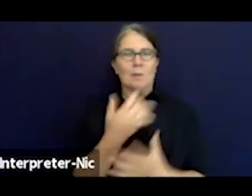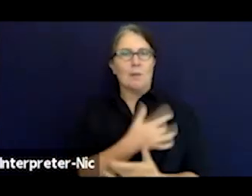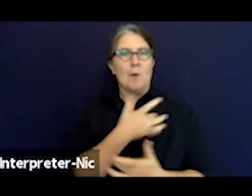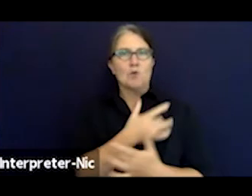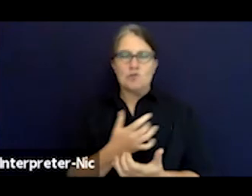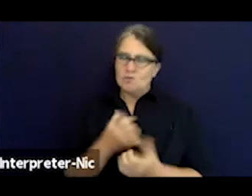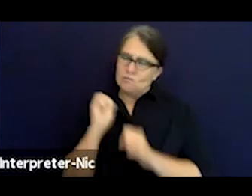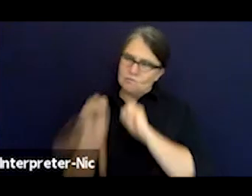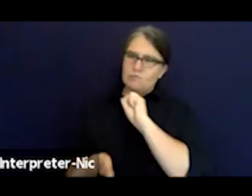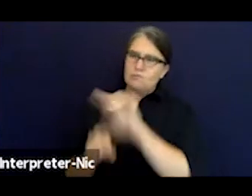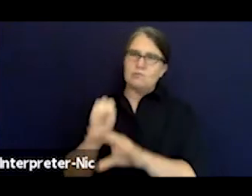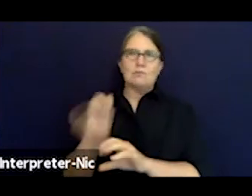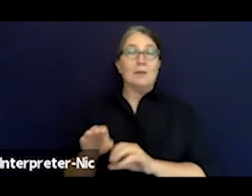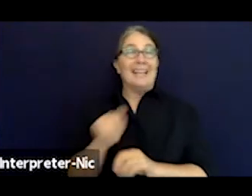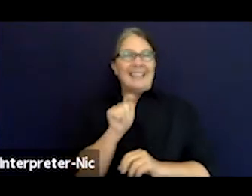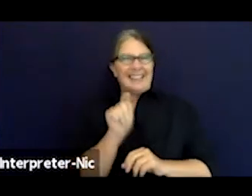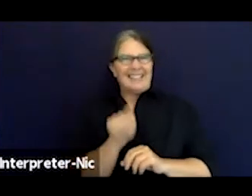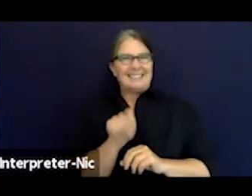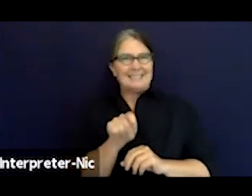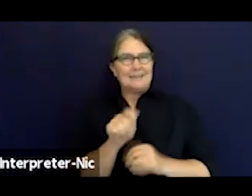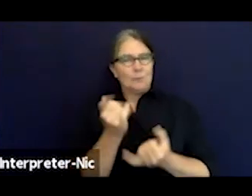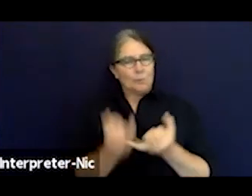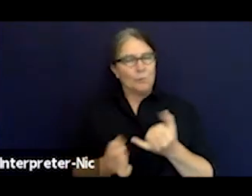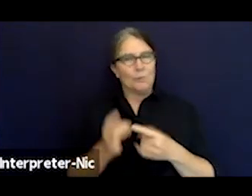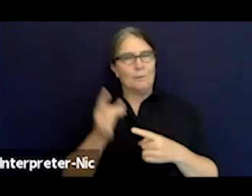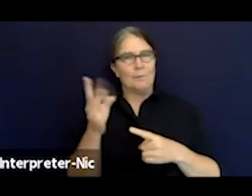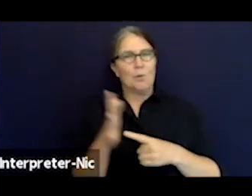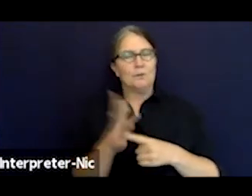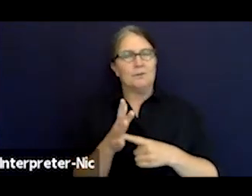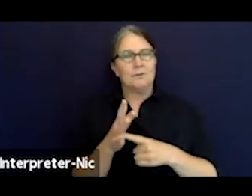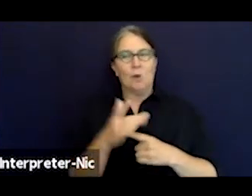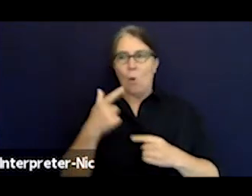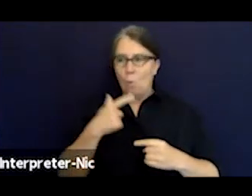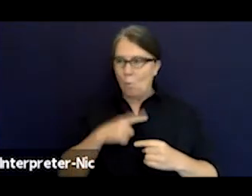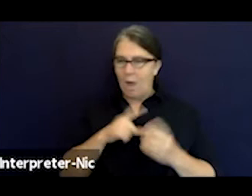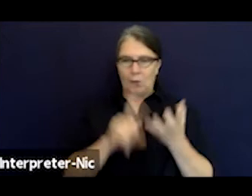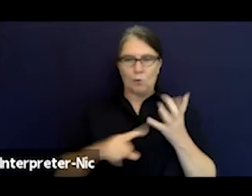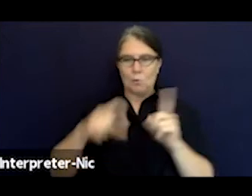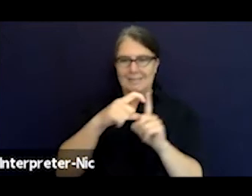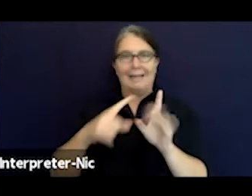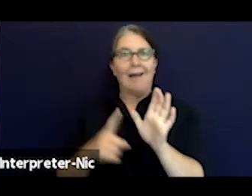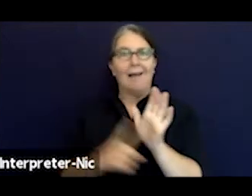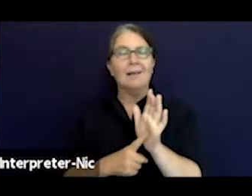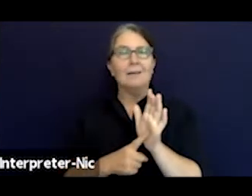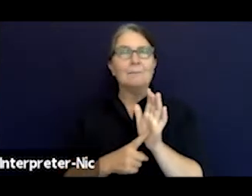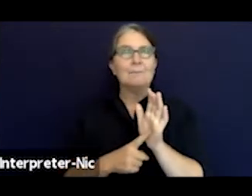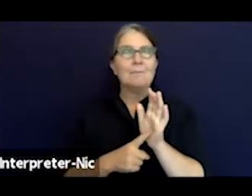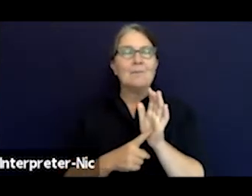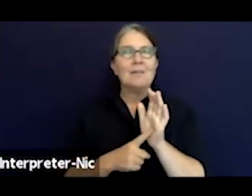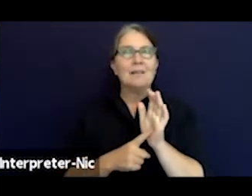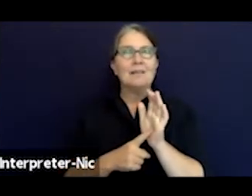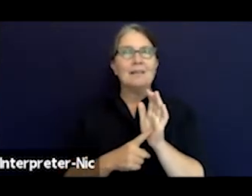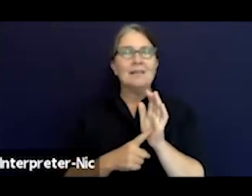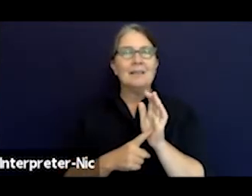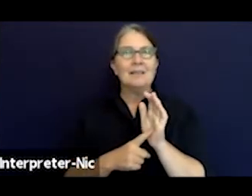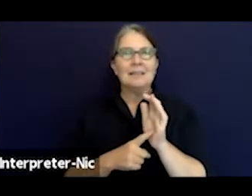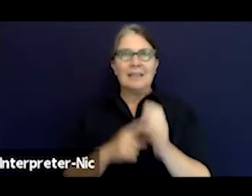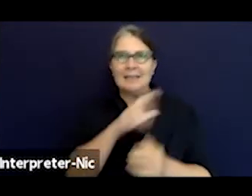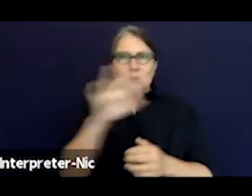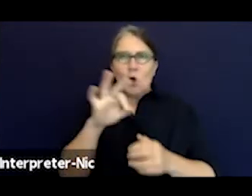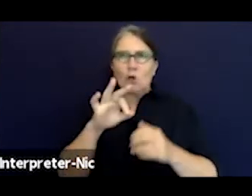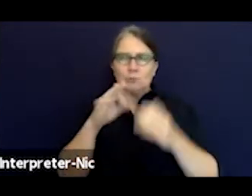is the key to why universal design for learning is not more widespread at our colleges, universities,